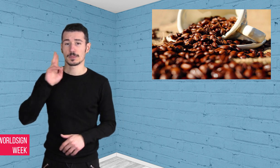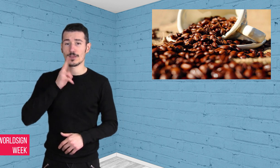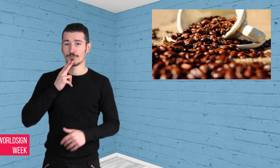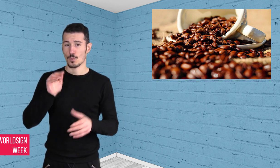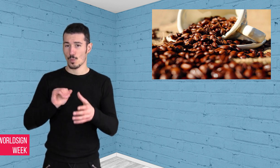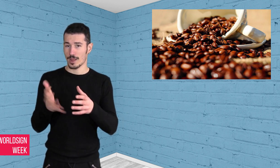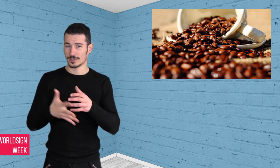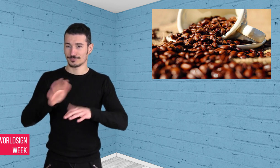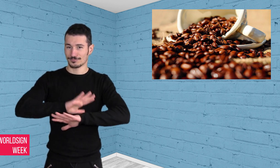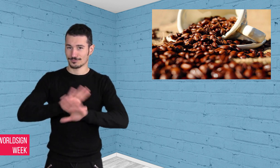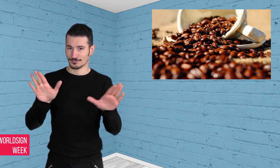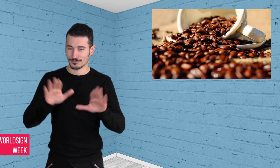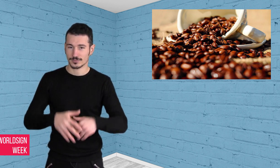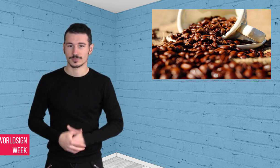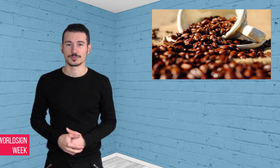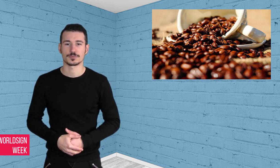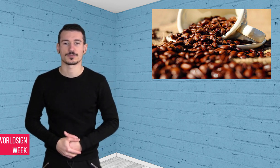That’s it for DeafWire!